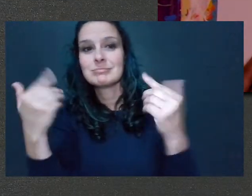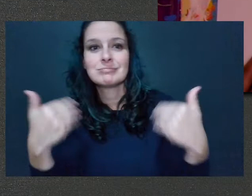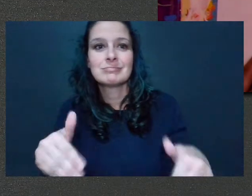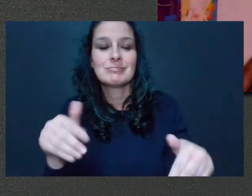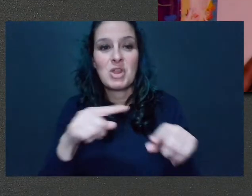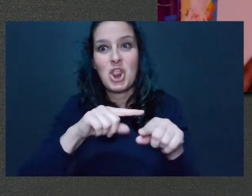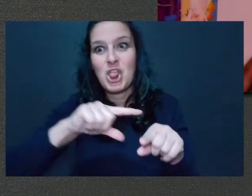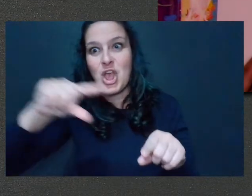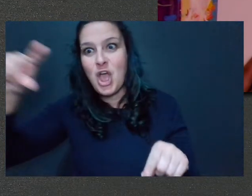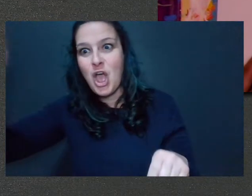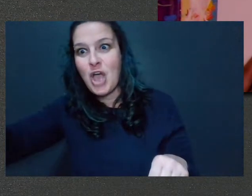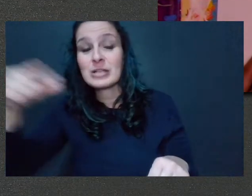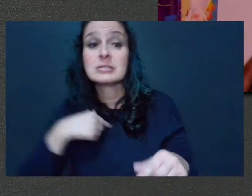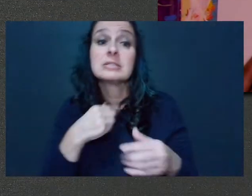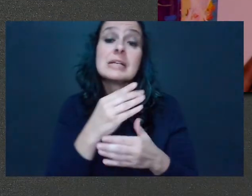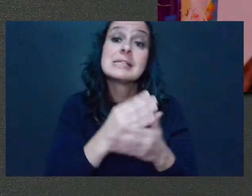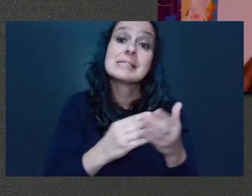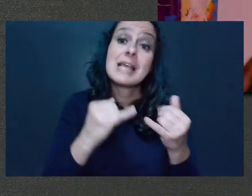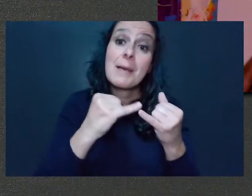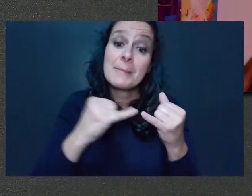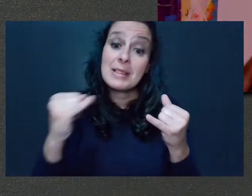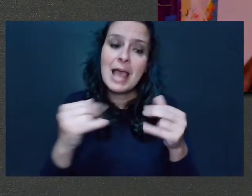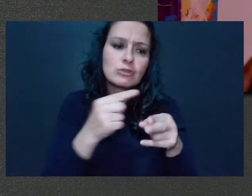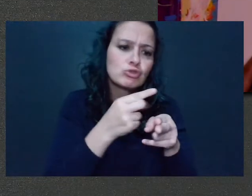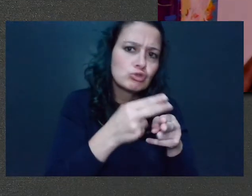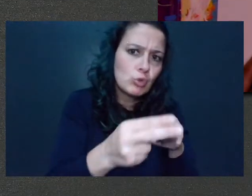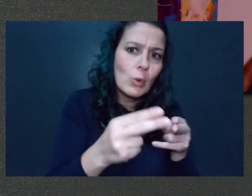So some of your lines are gonna be longer than the others.